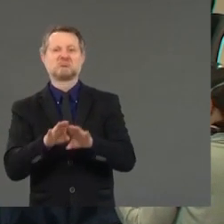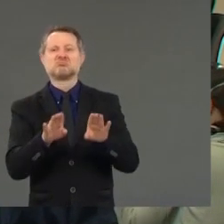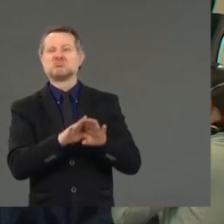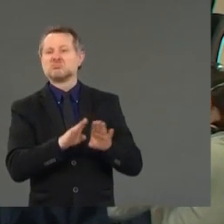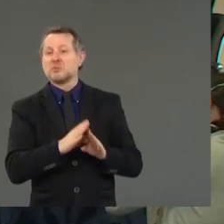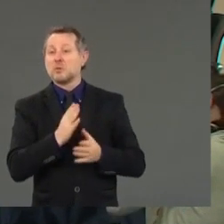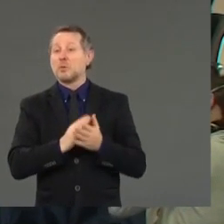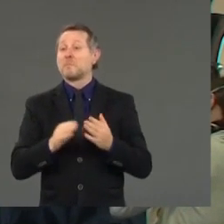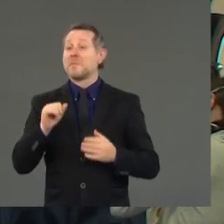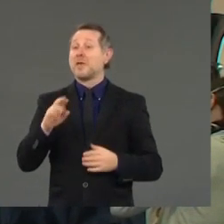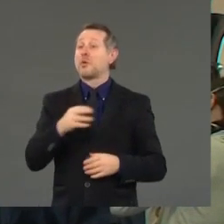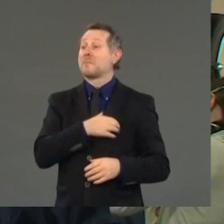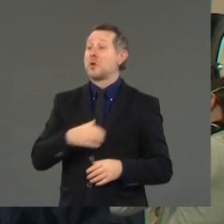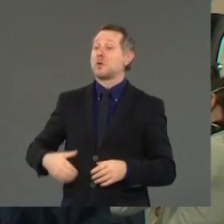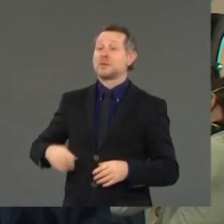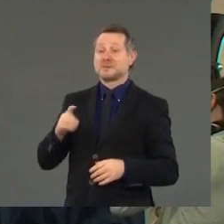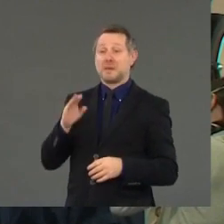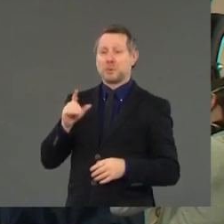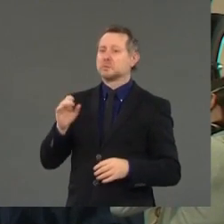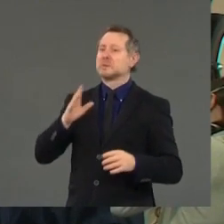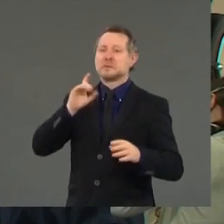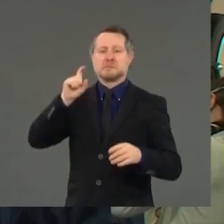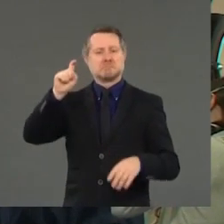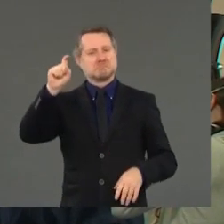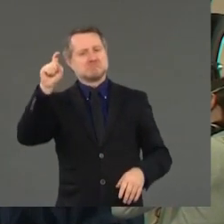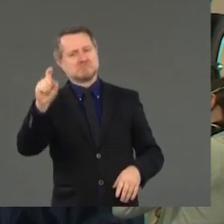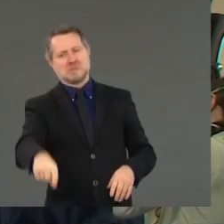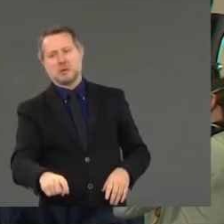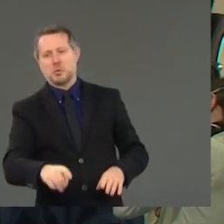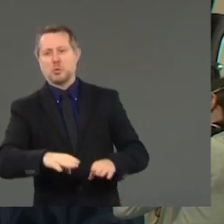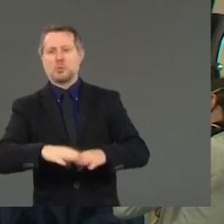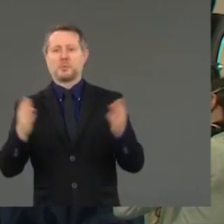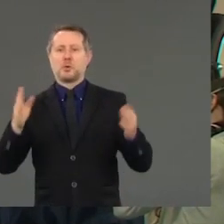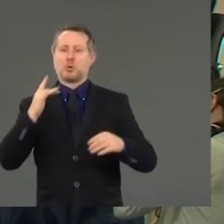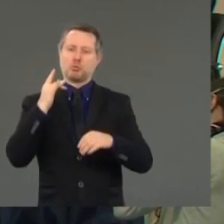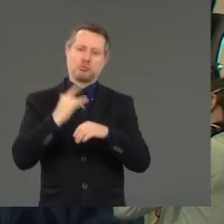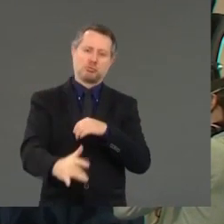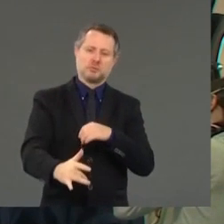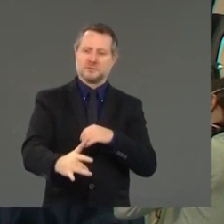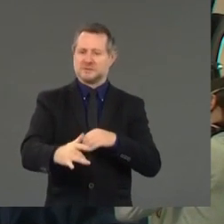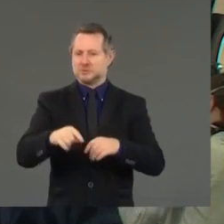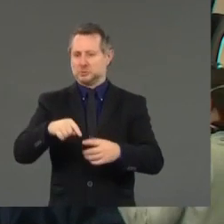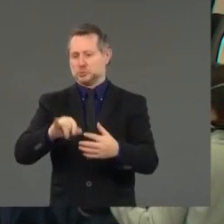GROWN, BUSINESSES ARE SHUTTING DOWN AND MAYOR de BLASIO IS